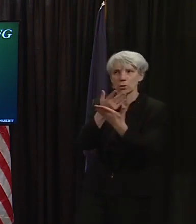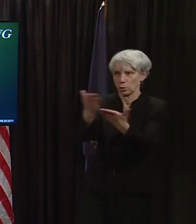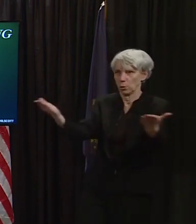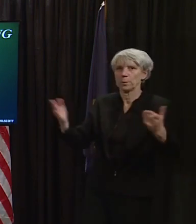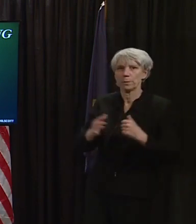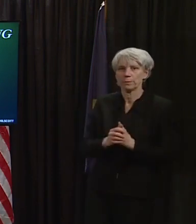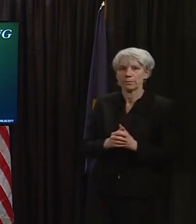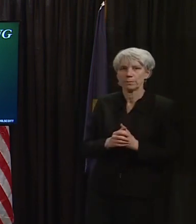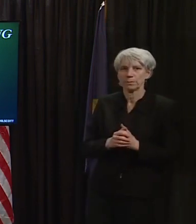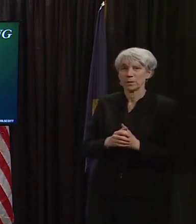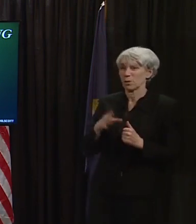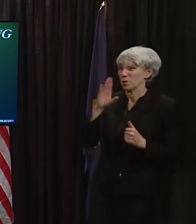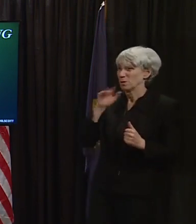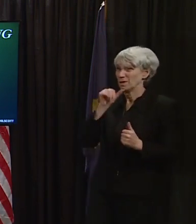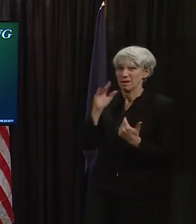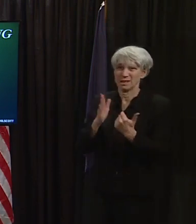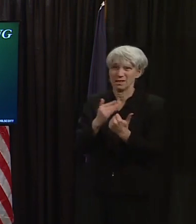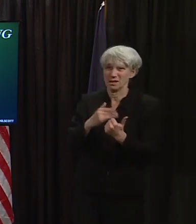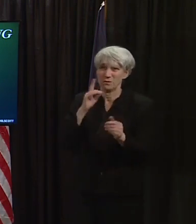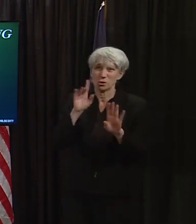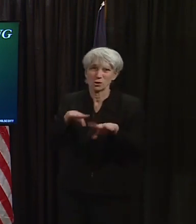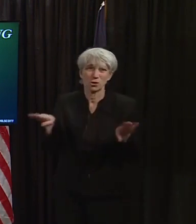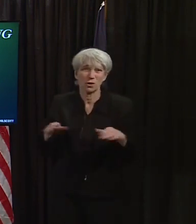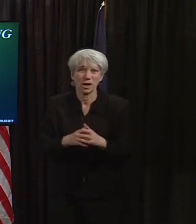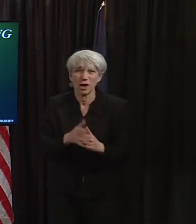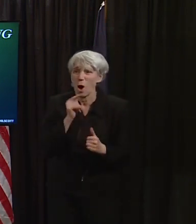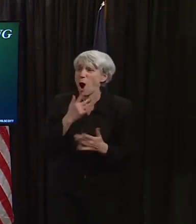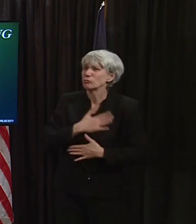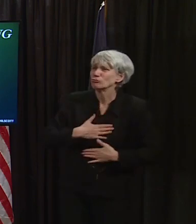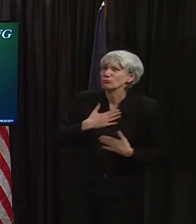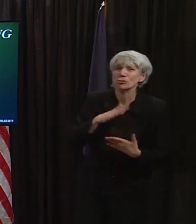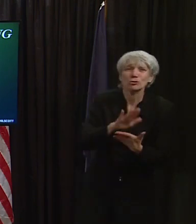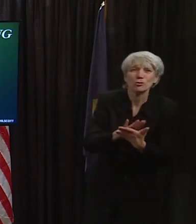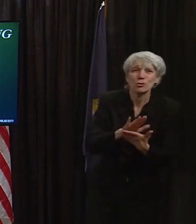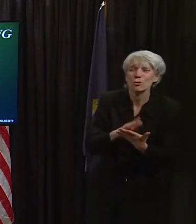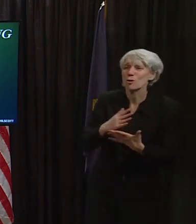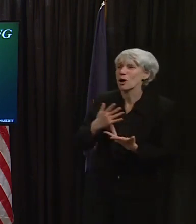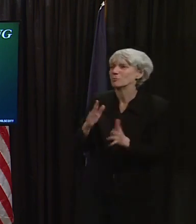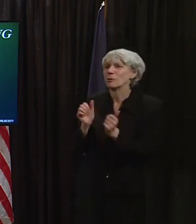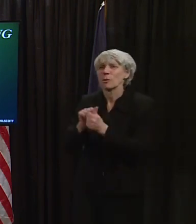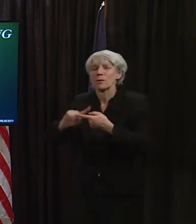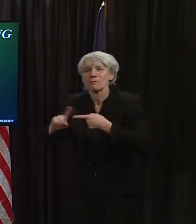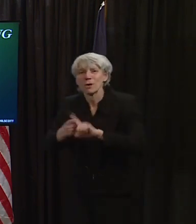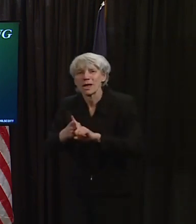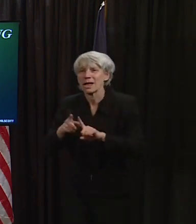has impacted their education, their sports and play and not any less the